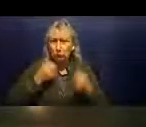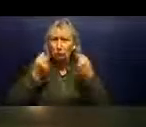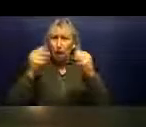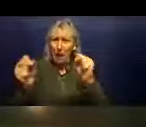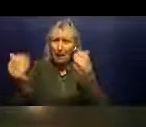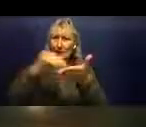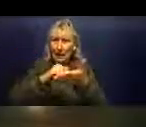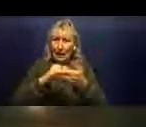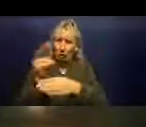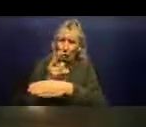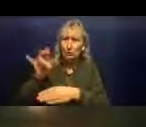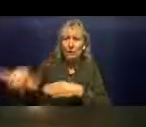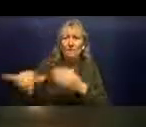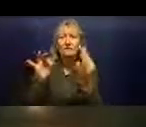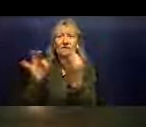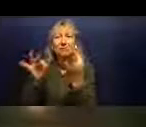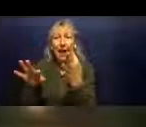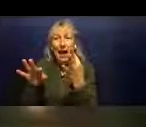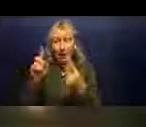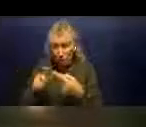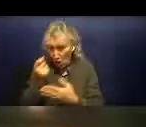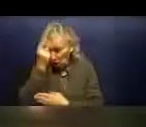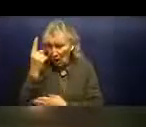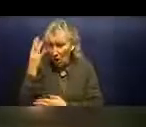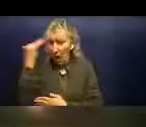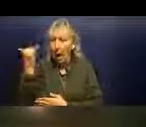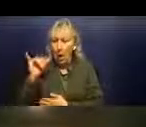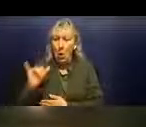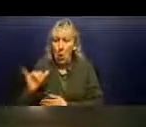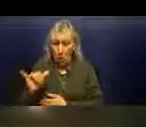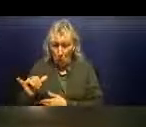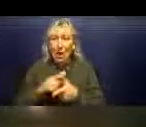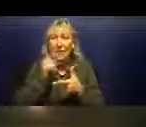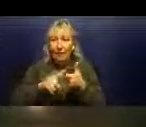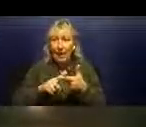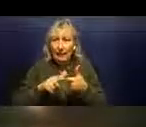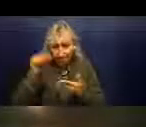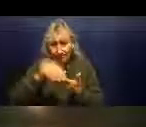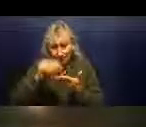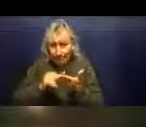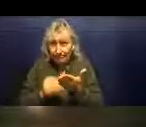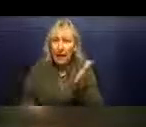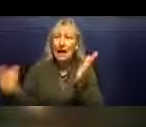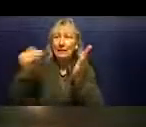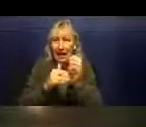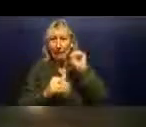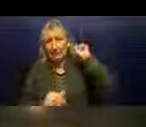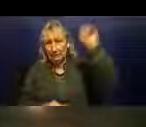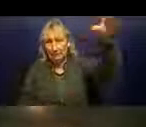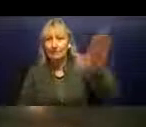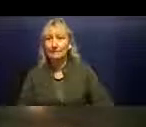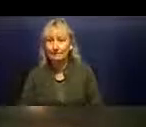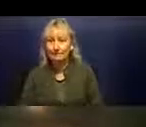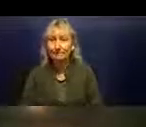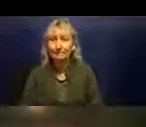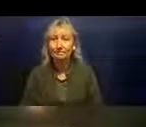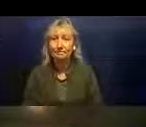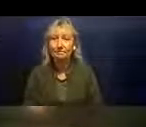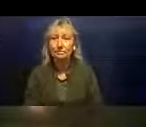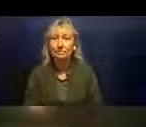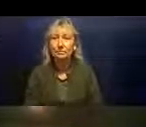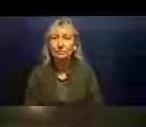So if you receive a notice, and it says you know you didn't get the 40 points, and it's still open, you know.